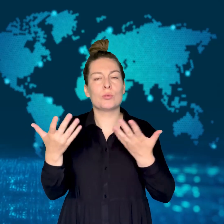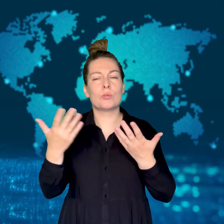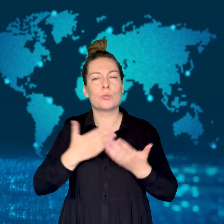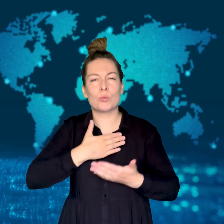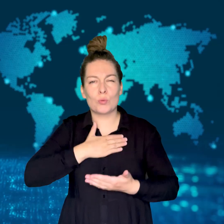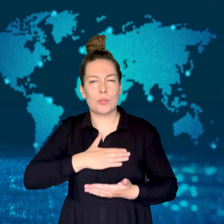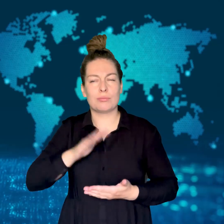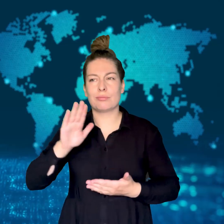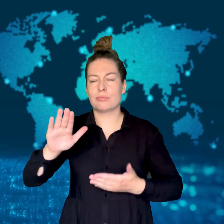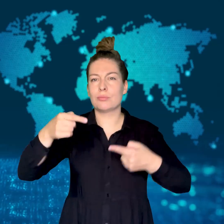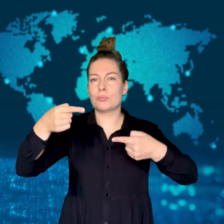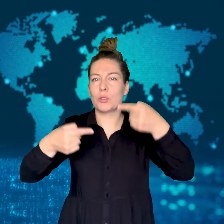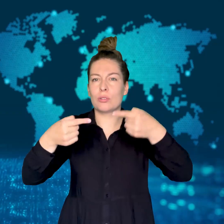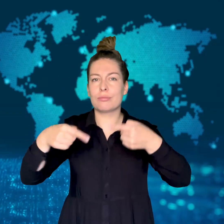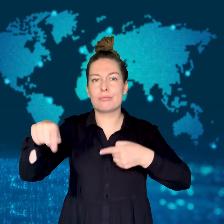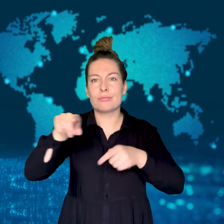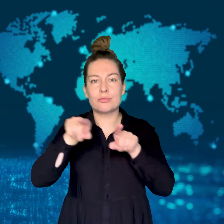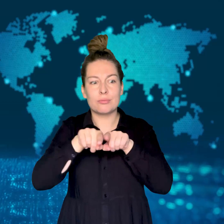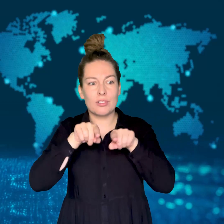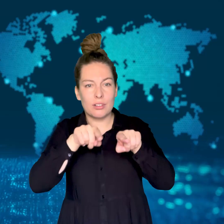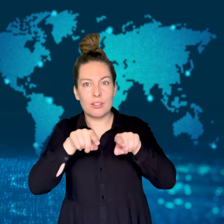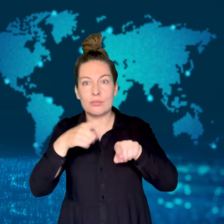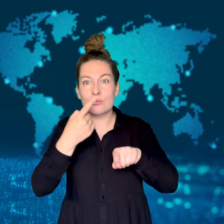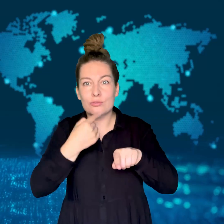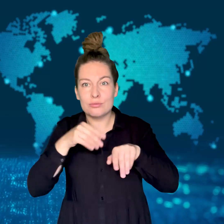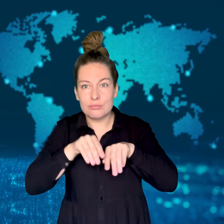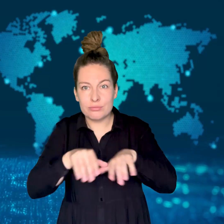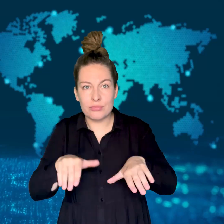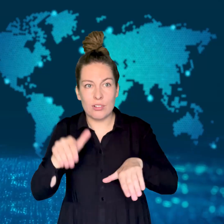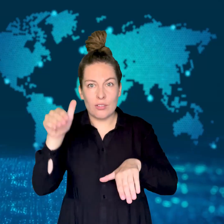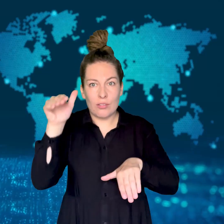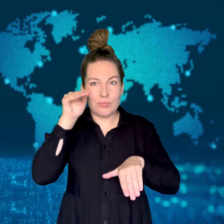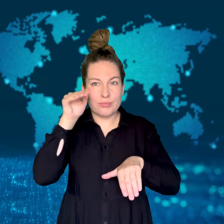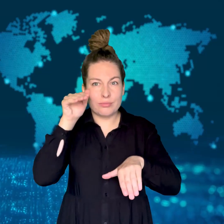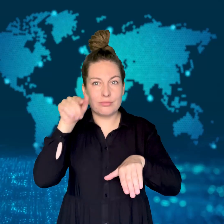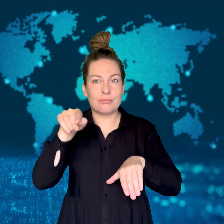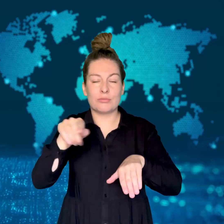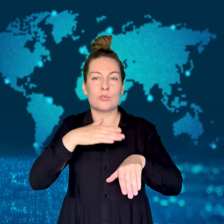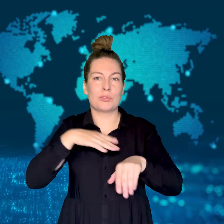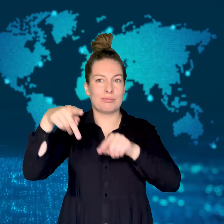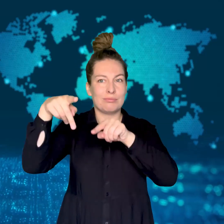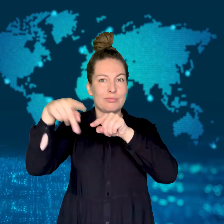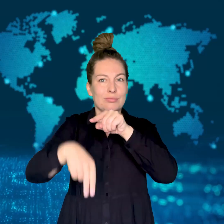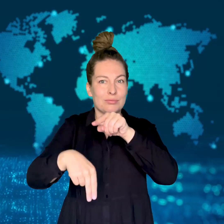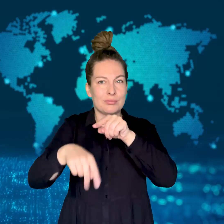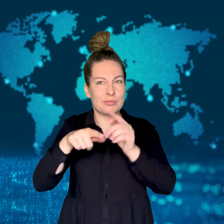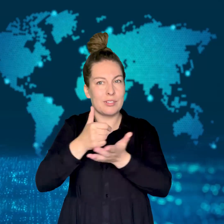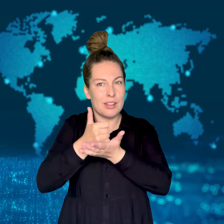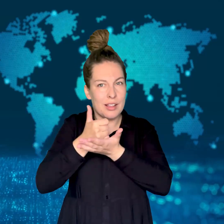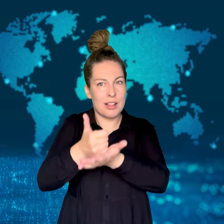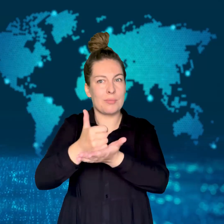the "Menstrual Hygiene Management" policy that was put